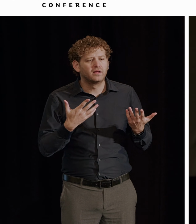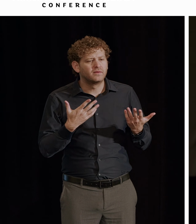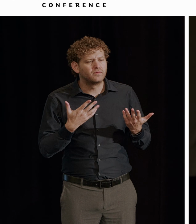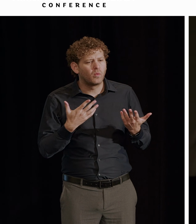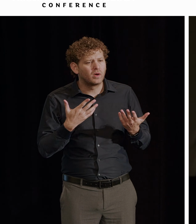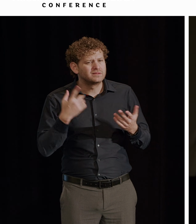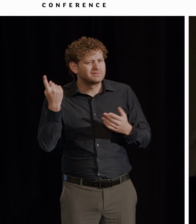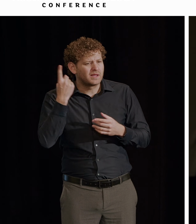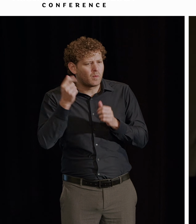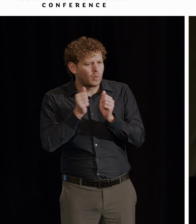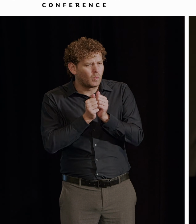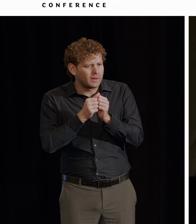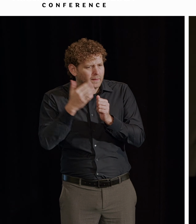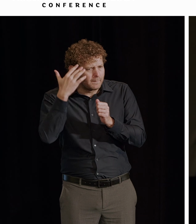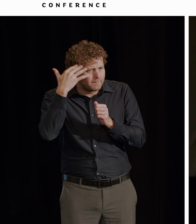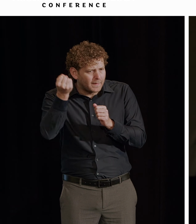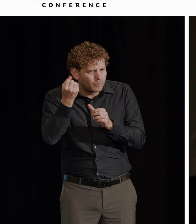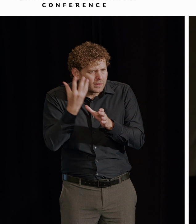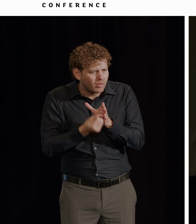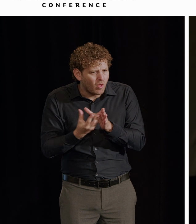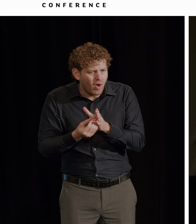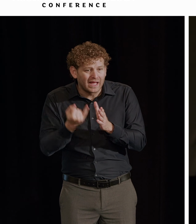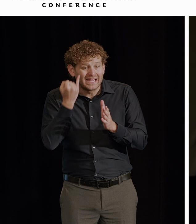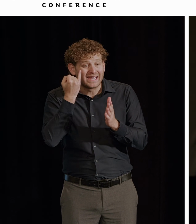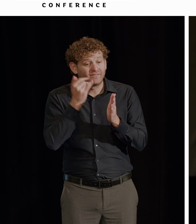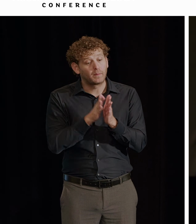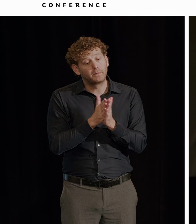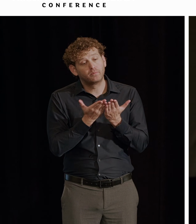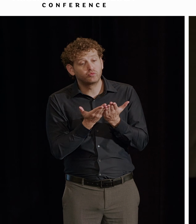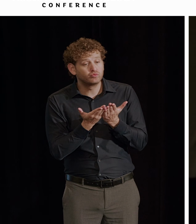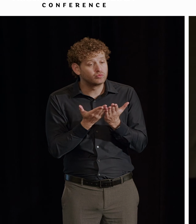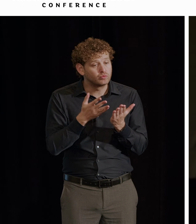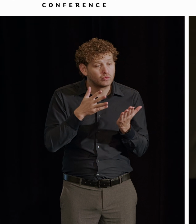imagine you're reading a book, and all of a sudden, your bookmark falls out,